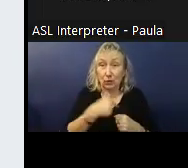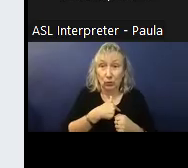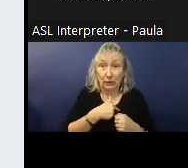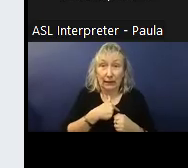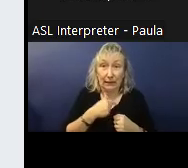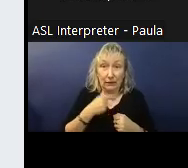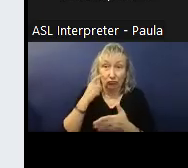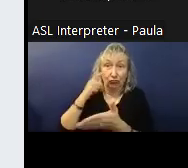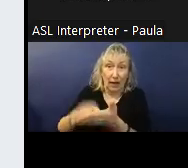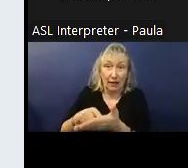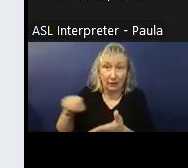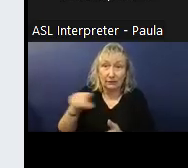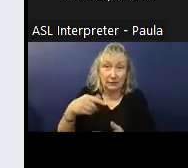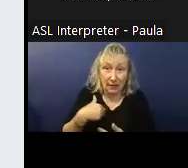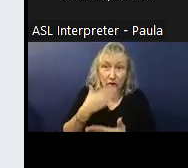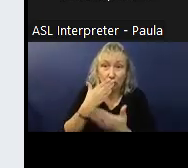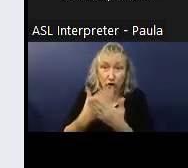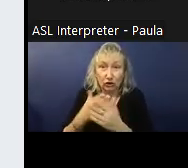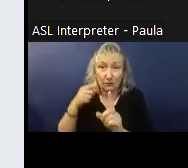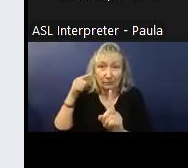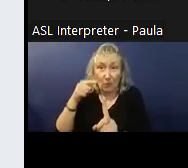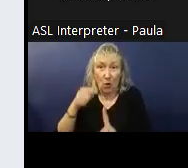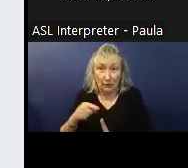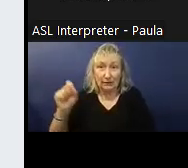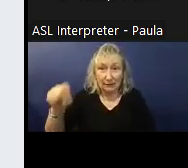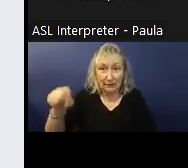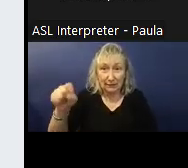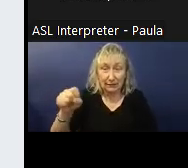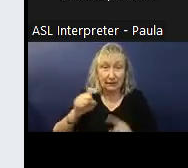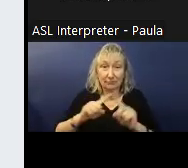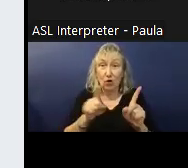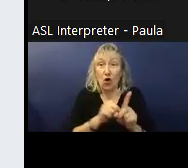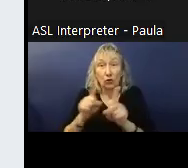I just mainly wanted to point out that usually at this point in the process